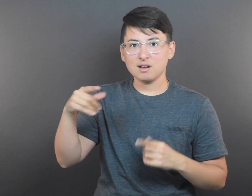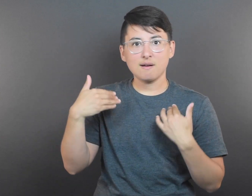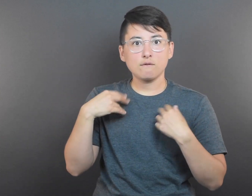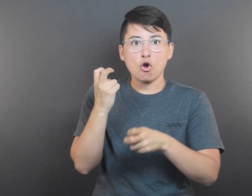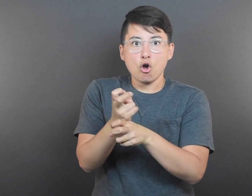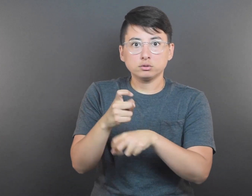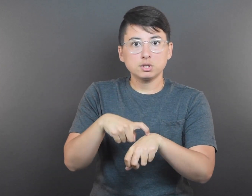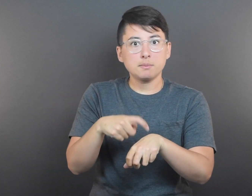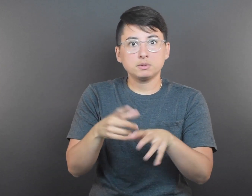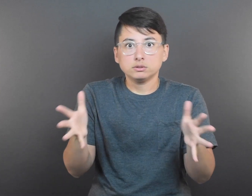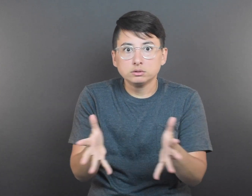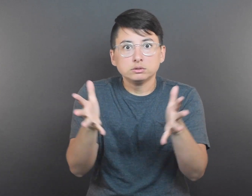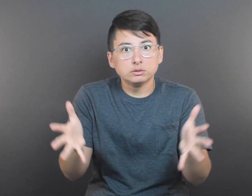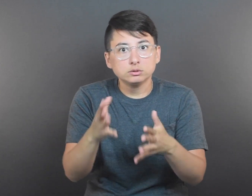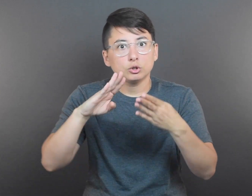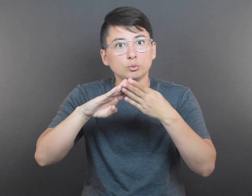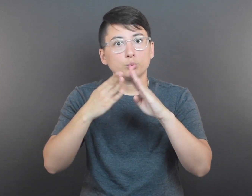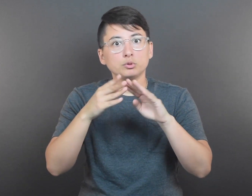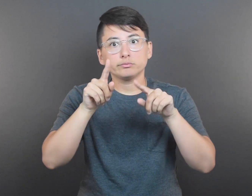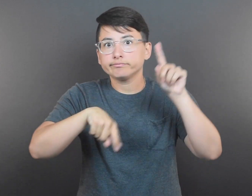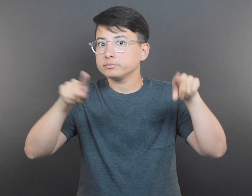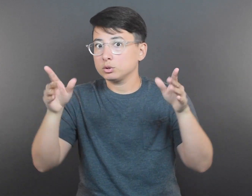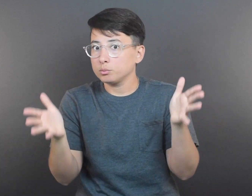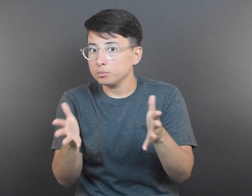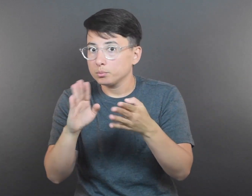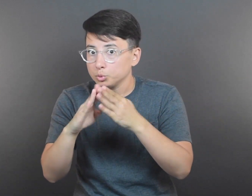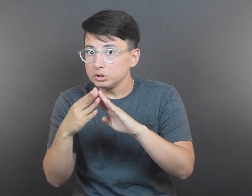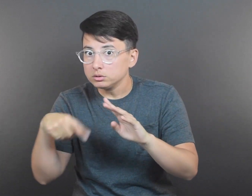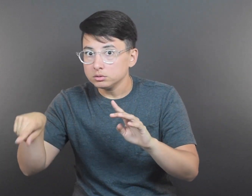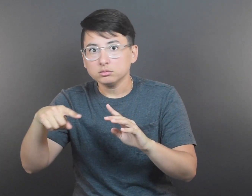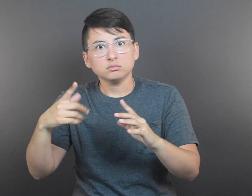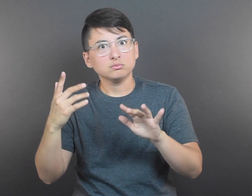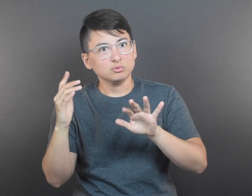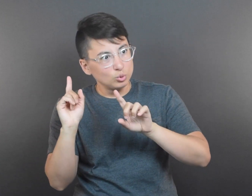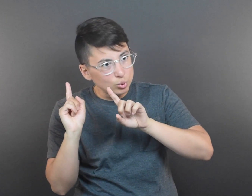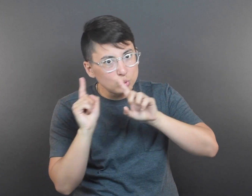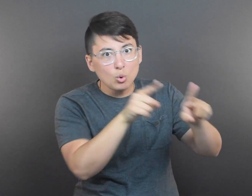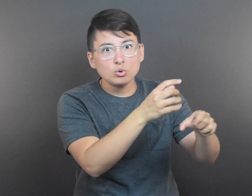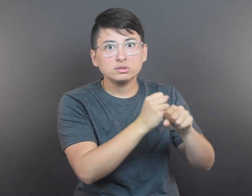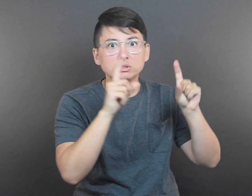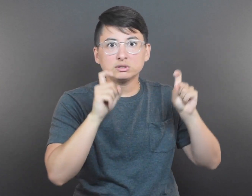difficulty encouraging their communities of focus to come get tested.